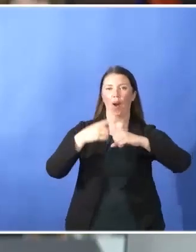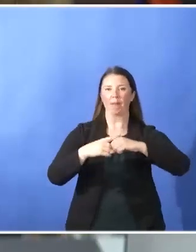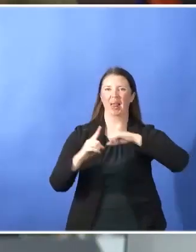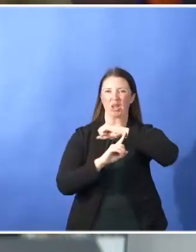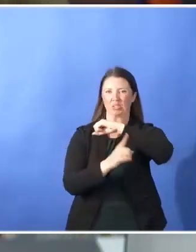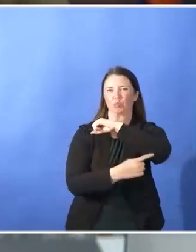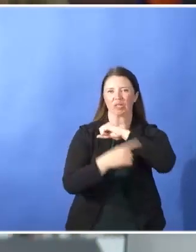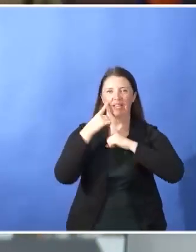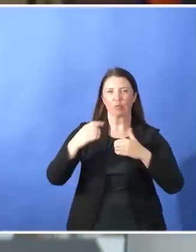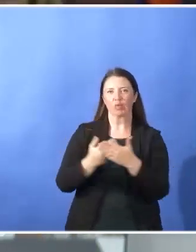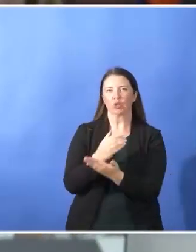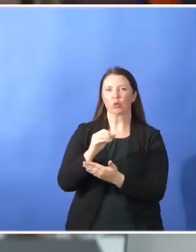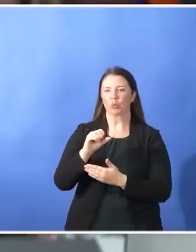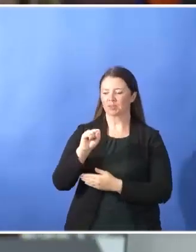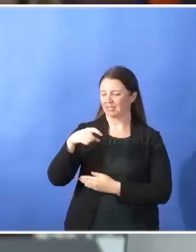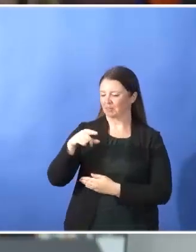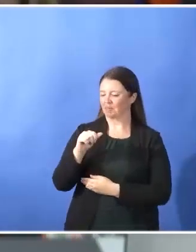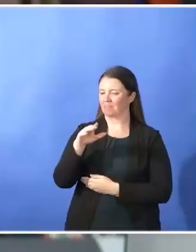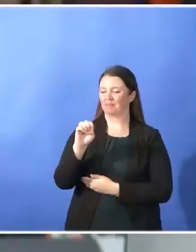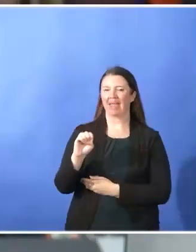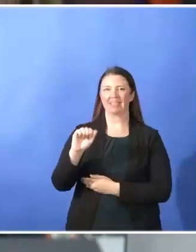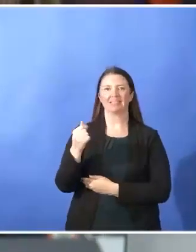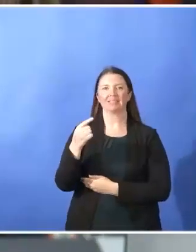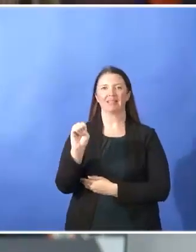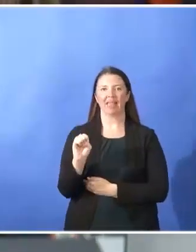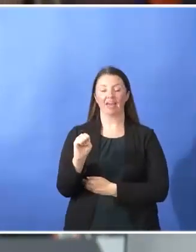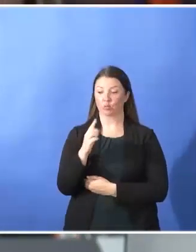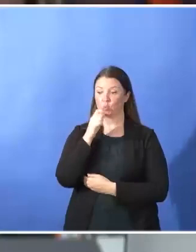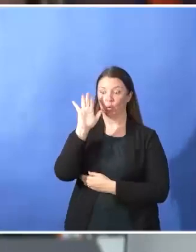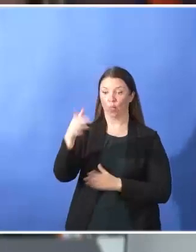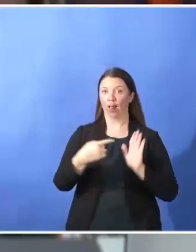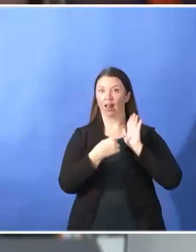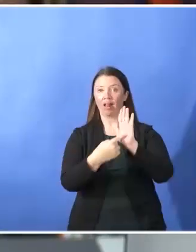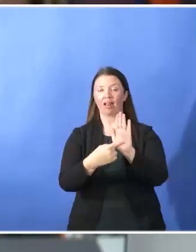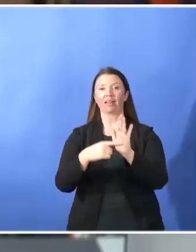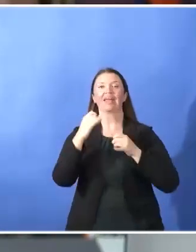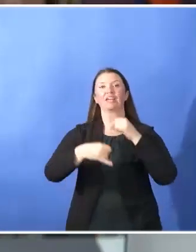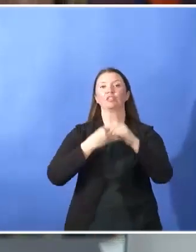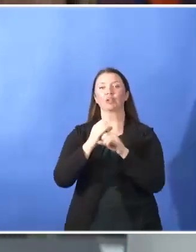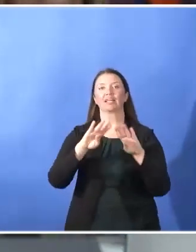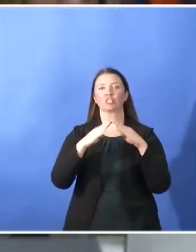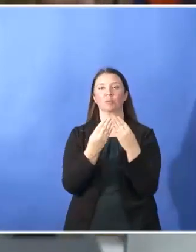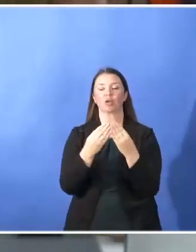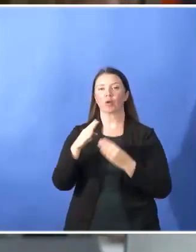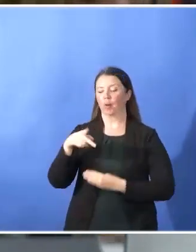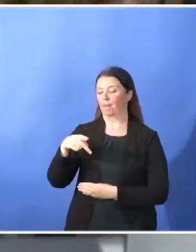PRESENTED BY THE INTERNATIONAL BUREAU, AND PATRICK WEBRE WILL GIVE THE INTRODUCTION.